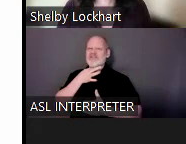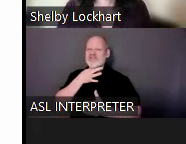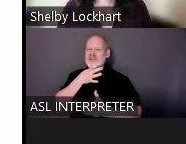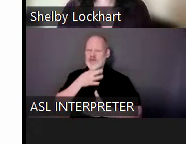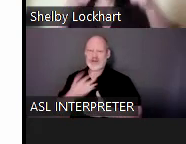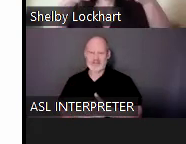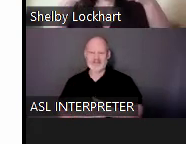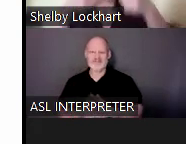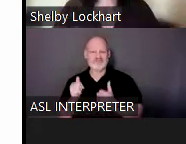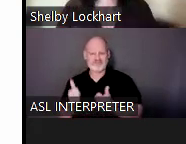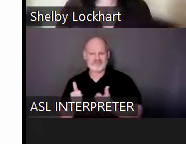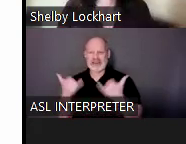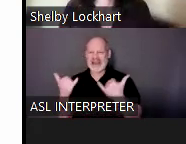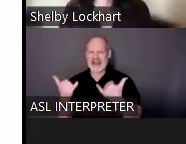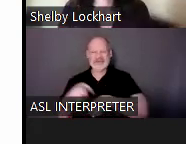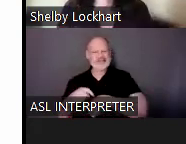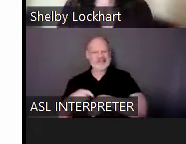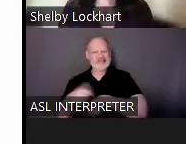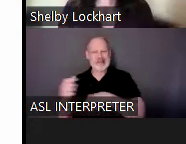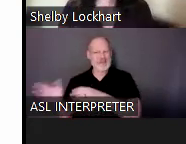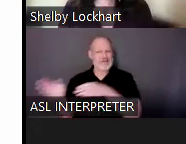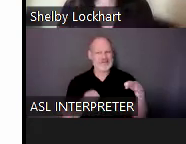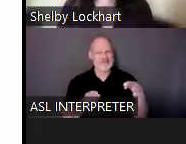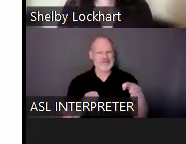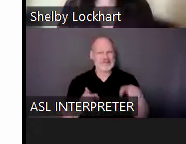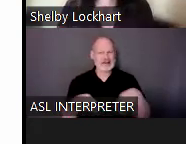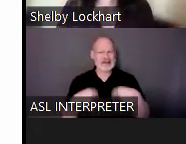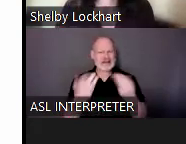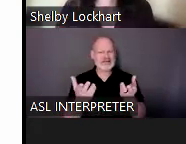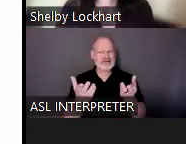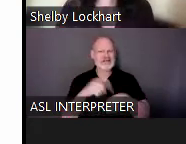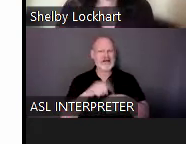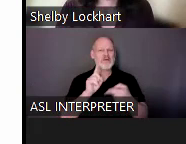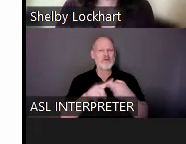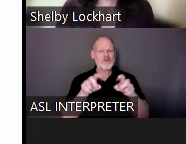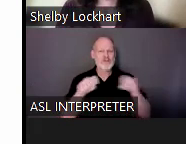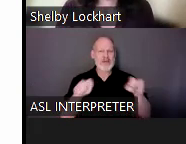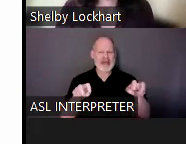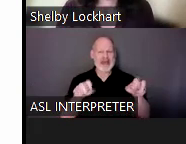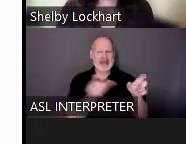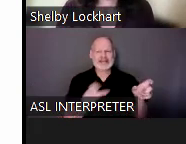the panelists and our practitioners. Shelby, appreciate you so much and I know that there